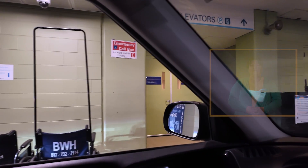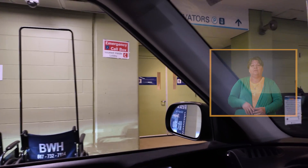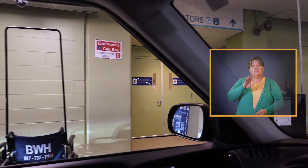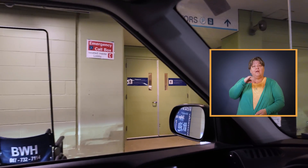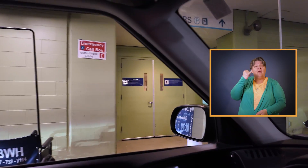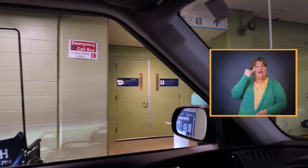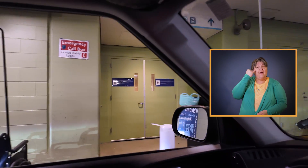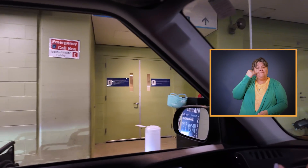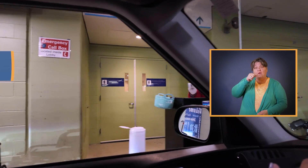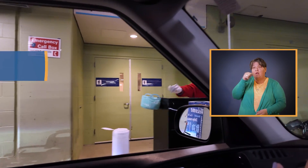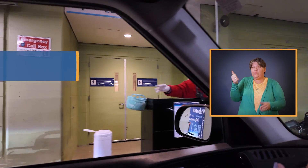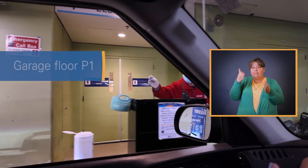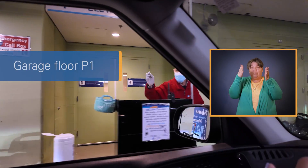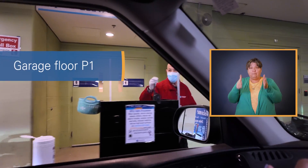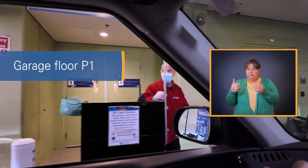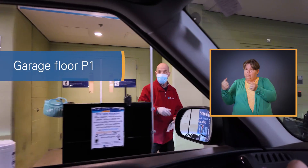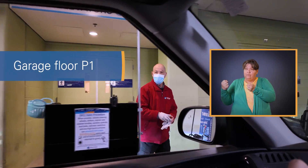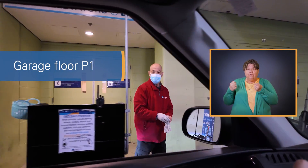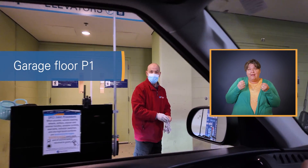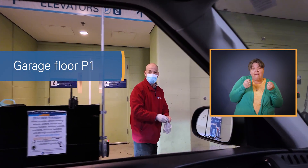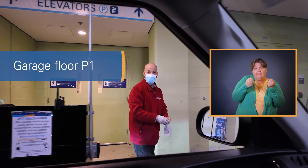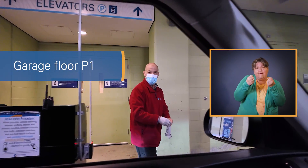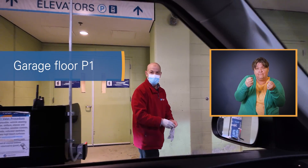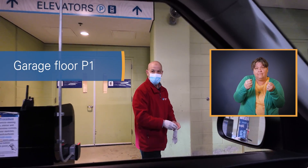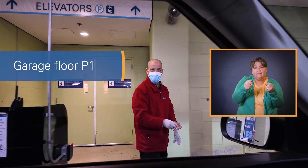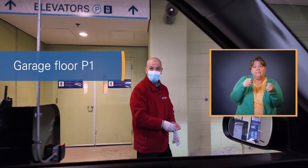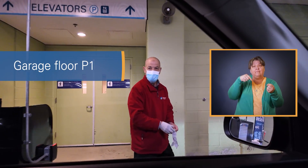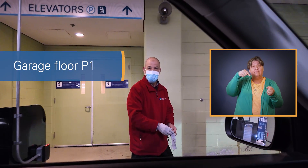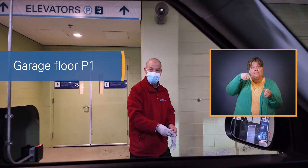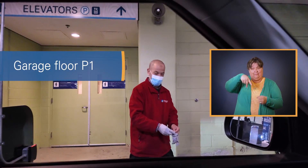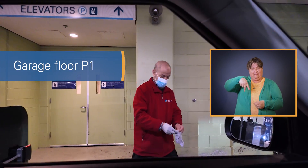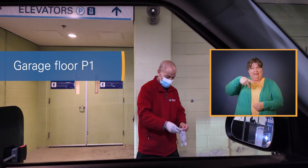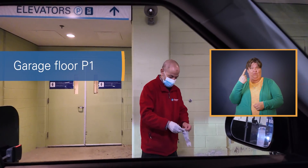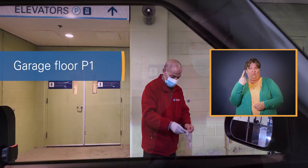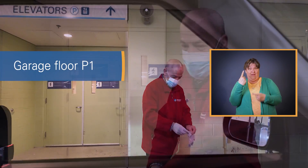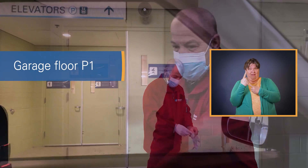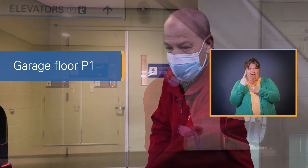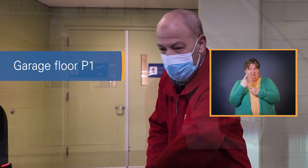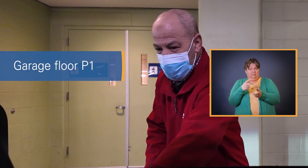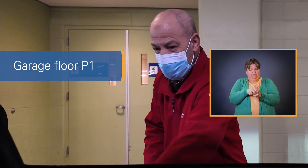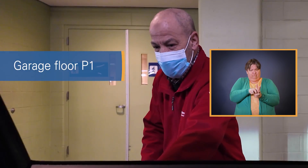if you are being dropped off, have your driver take you to floor P1 of the garage.